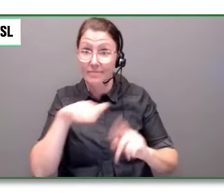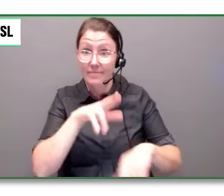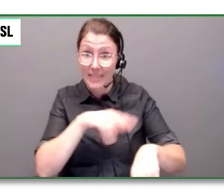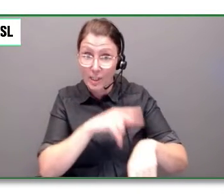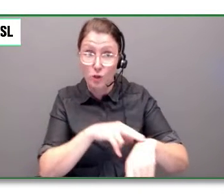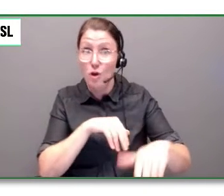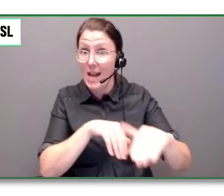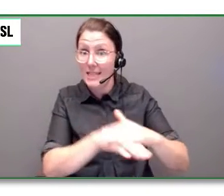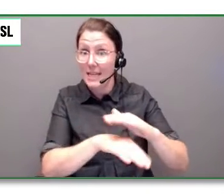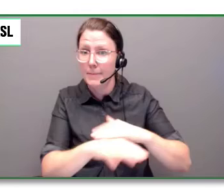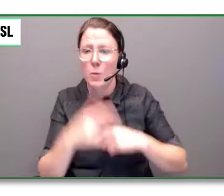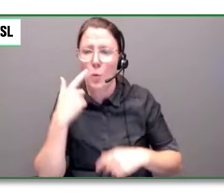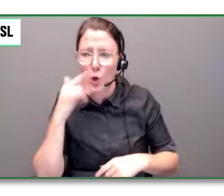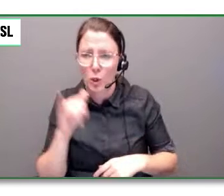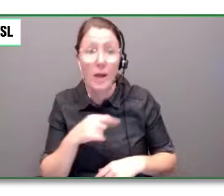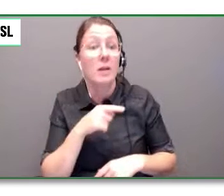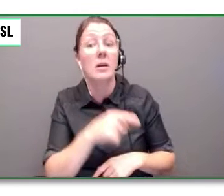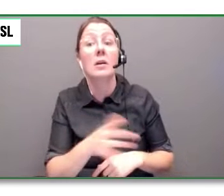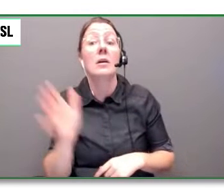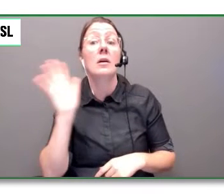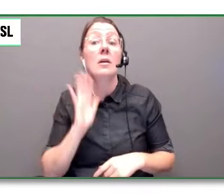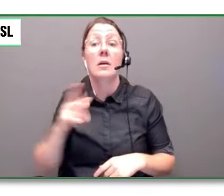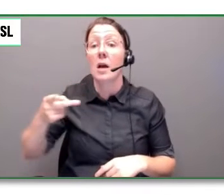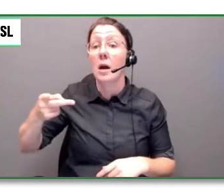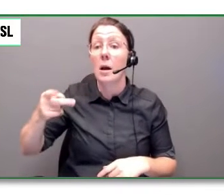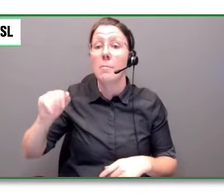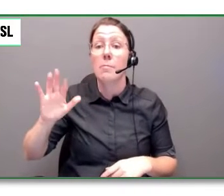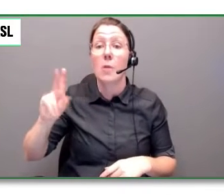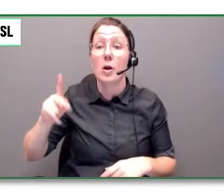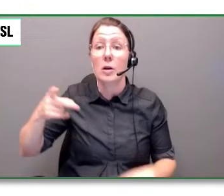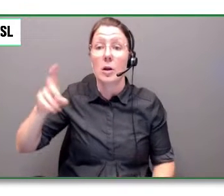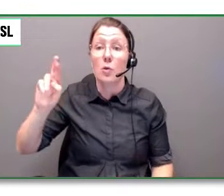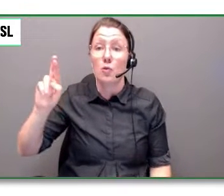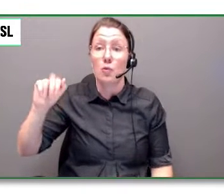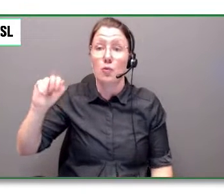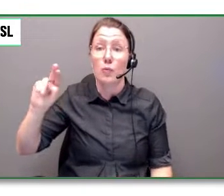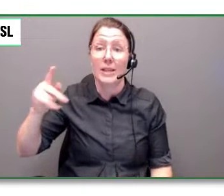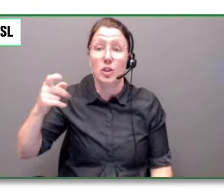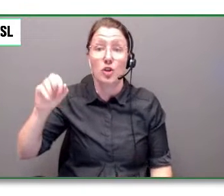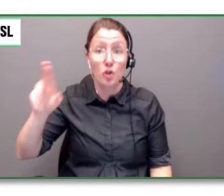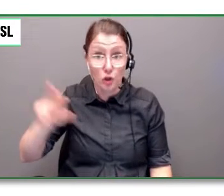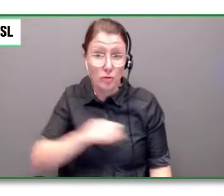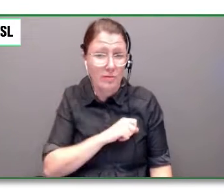developed MS. Um and is getting out into nature in her